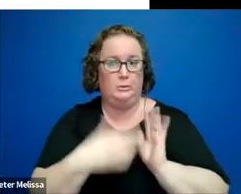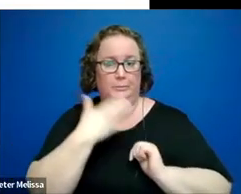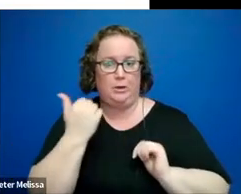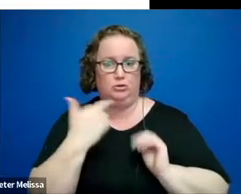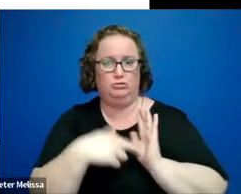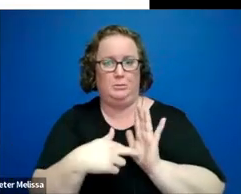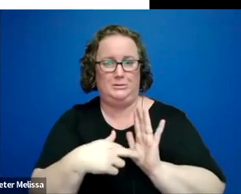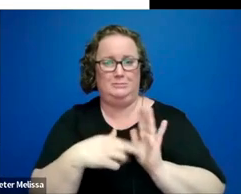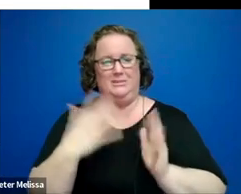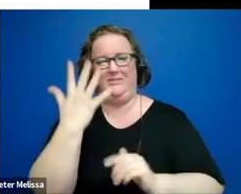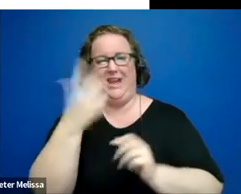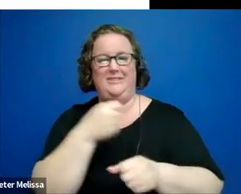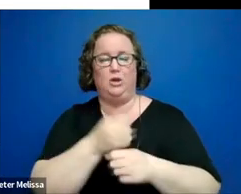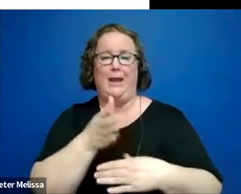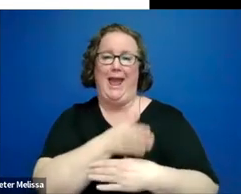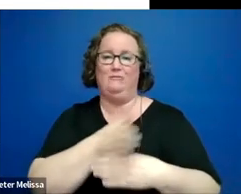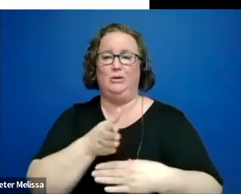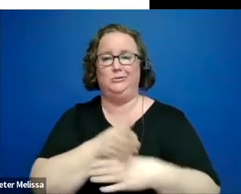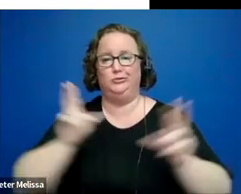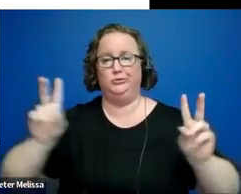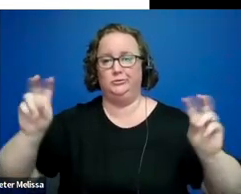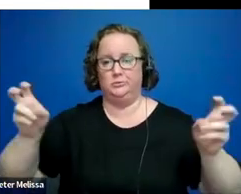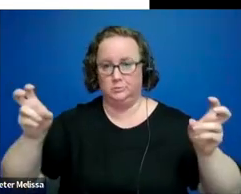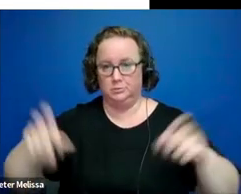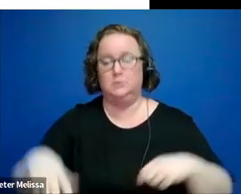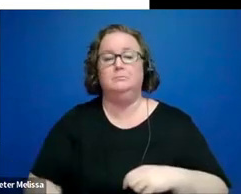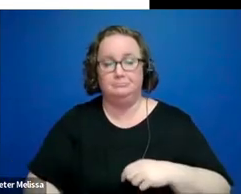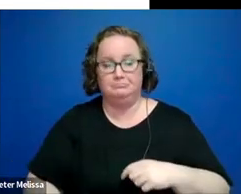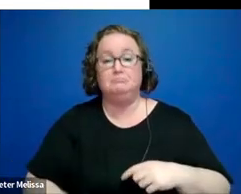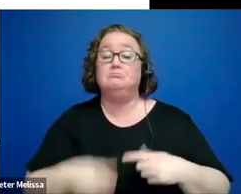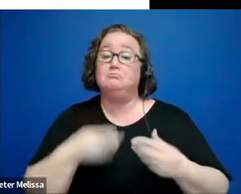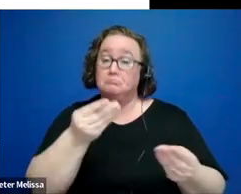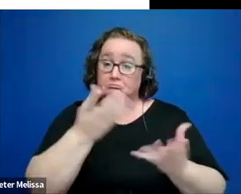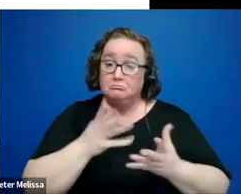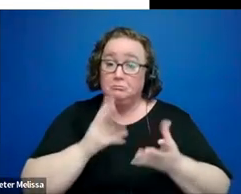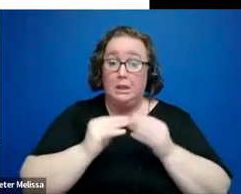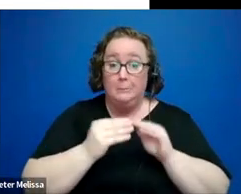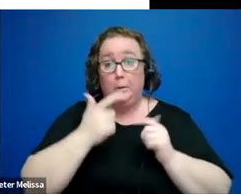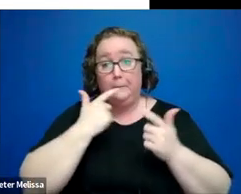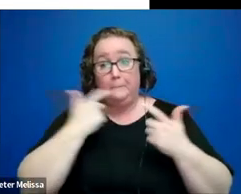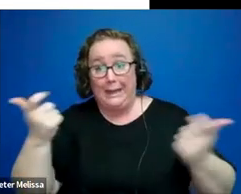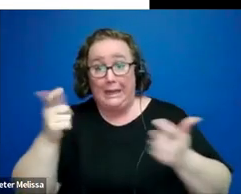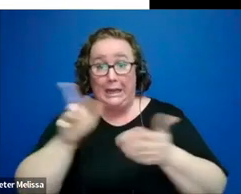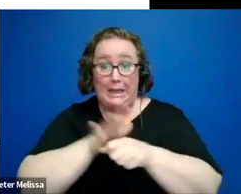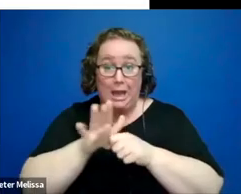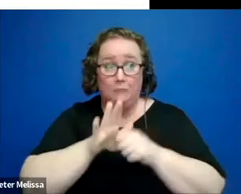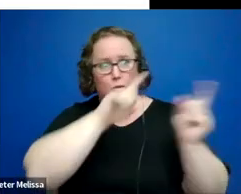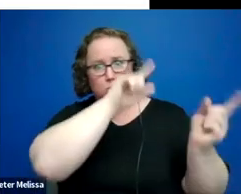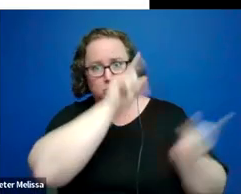year average. And it gives us numbers that are large enough to drill down by state and the previous